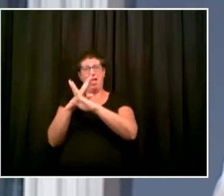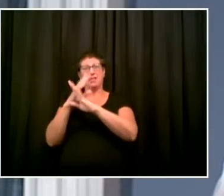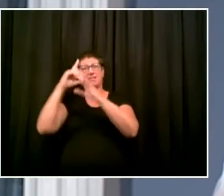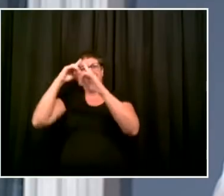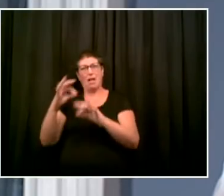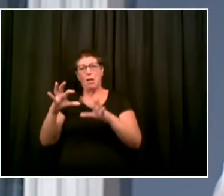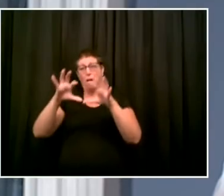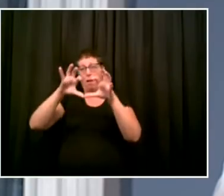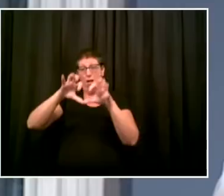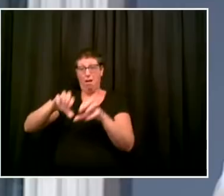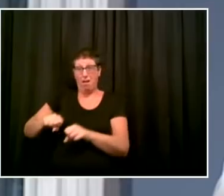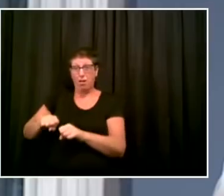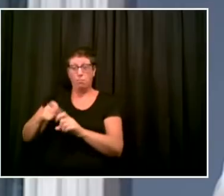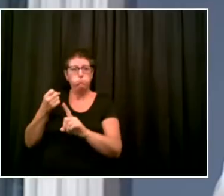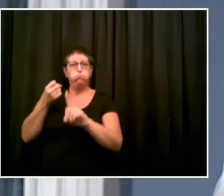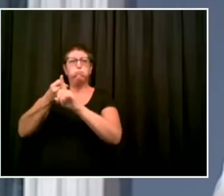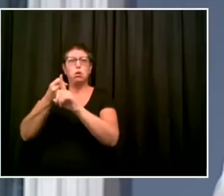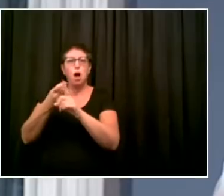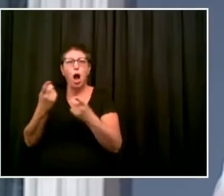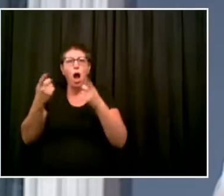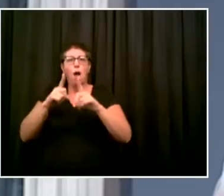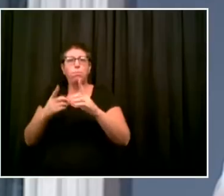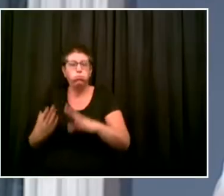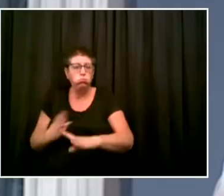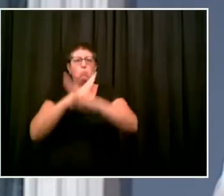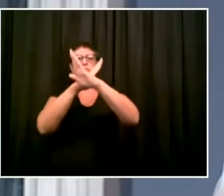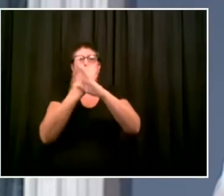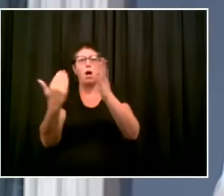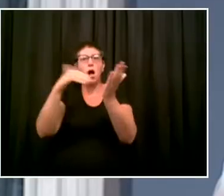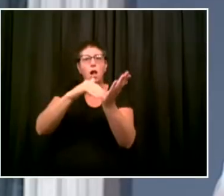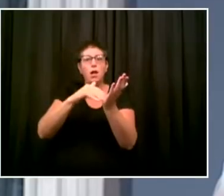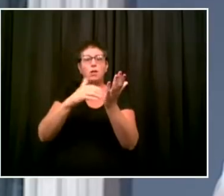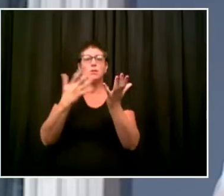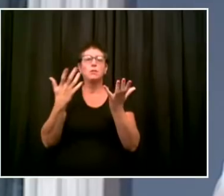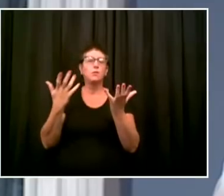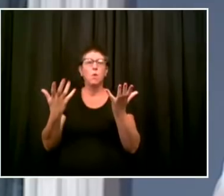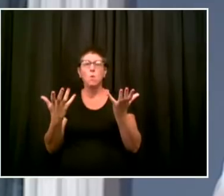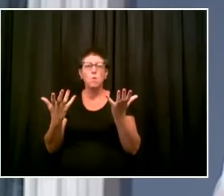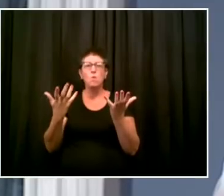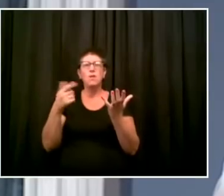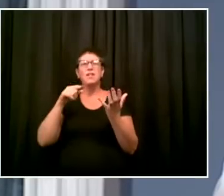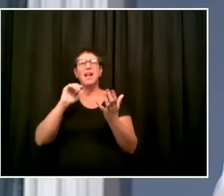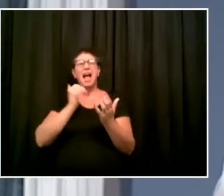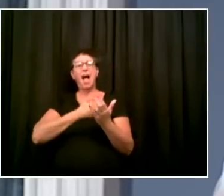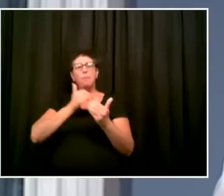PLACE.